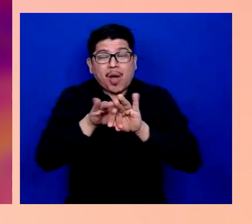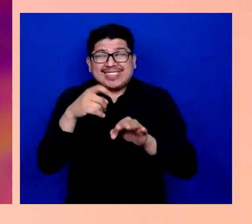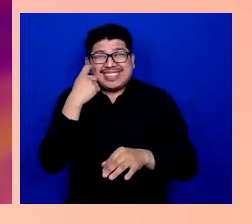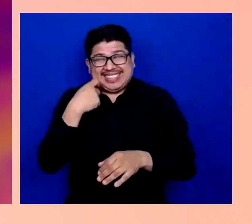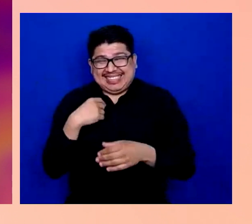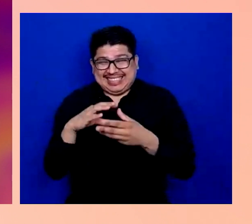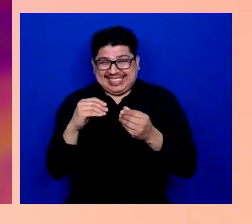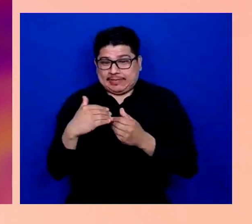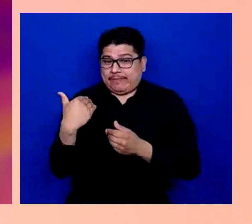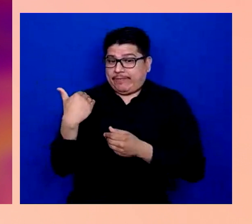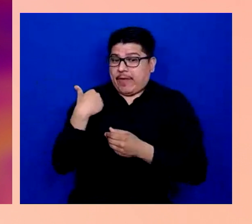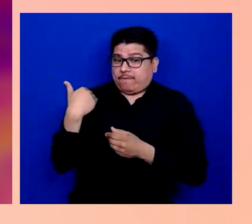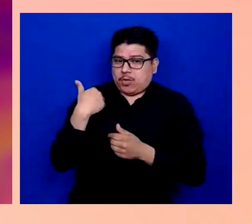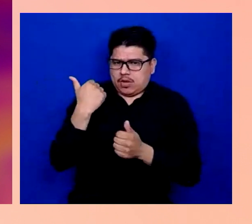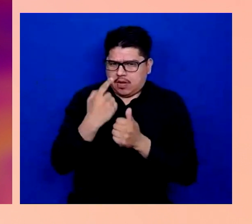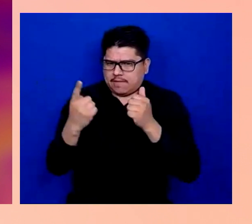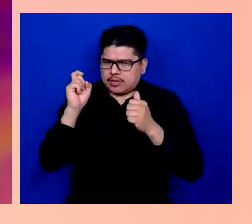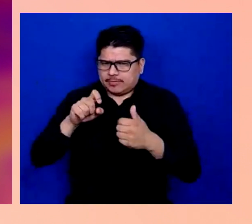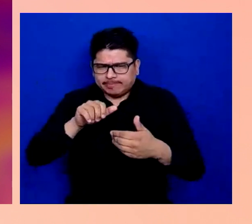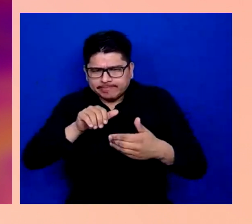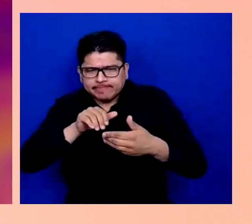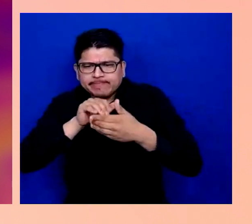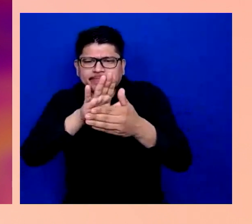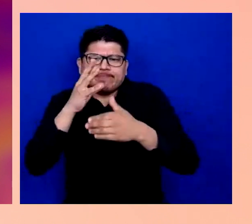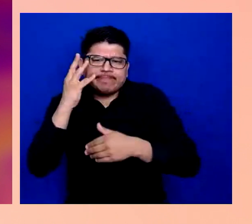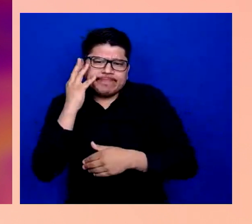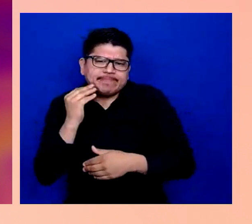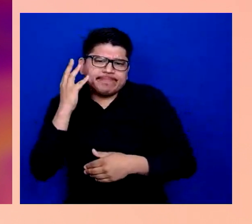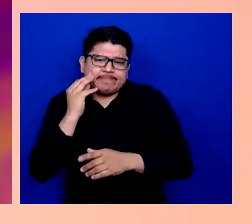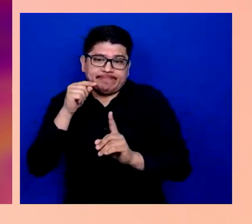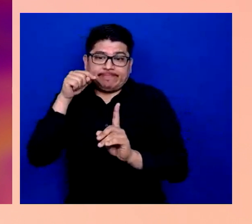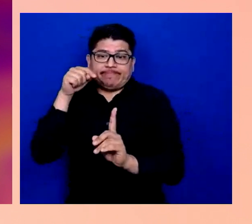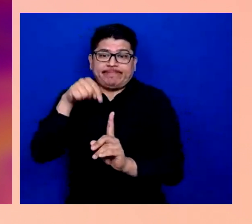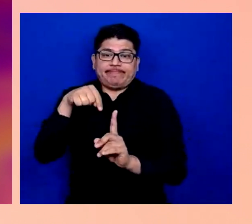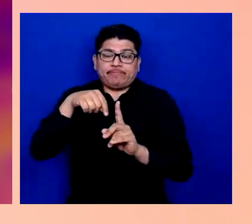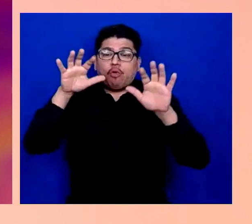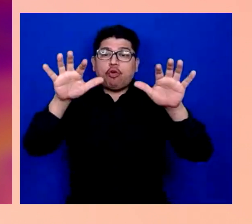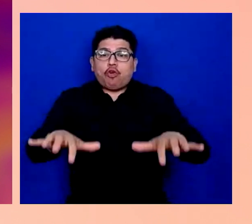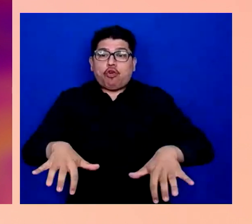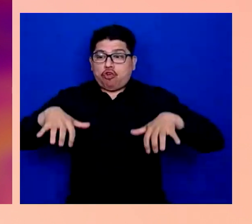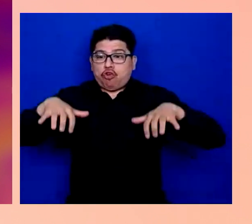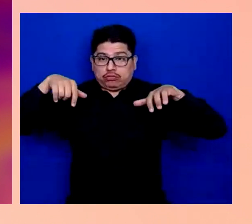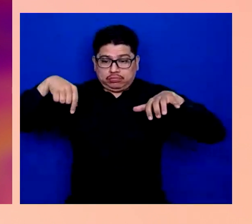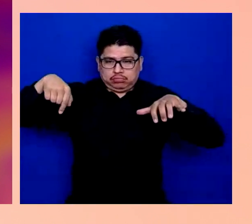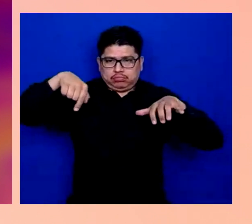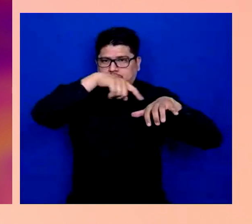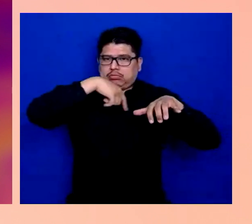for this work is everyone. Everyone has a different way of approaching things. Everyone has a different way of